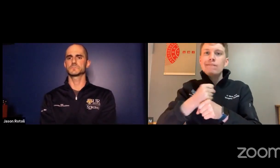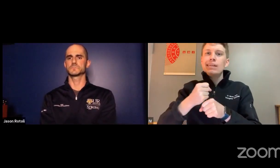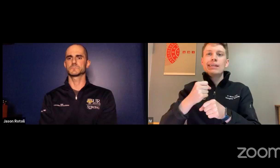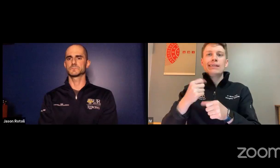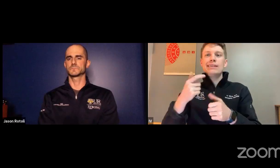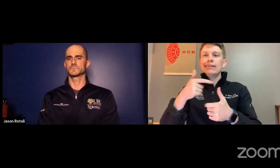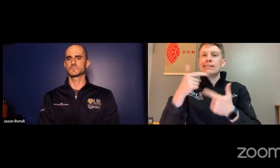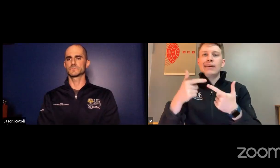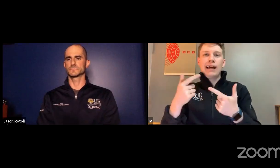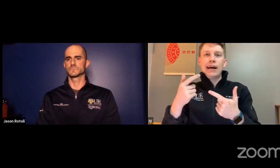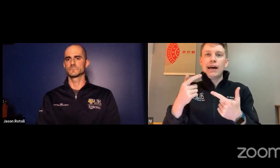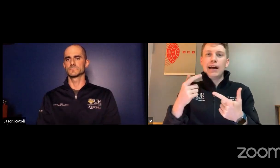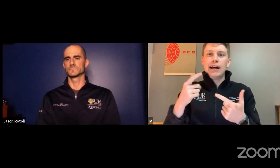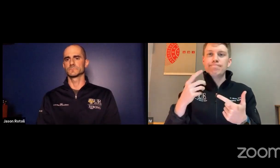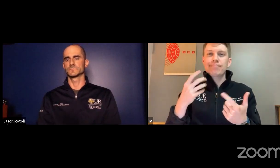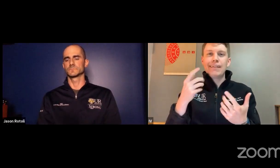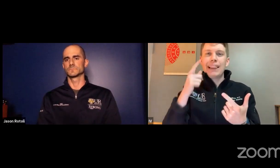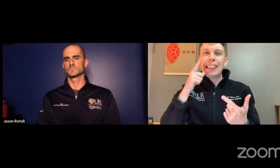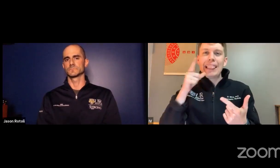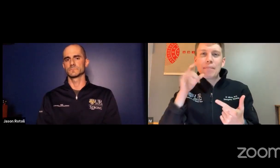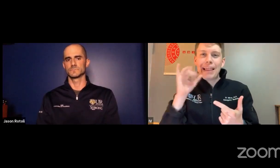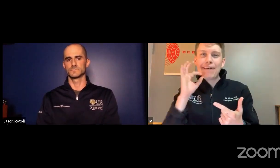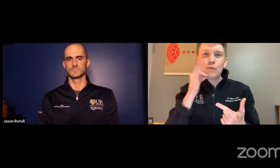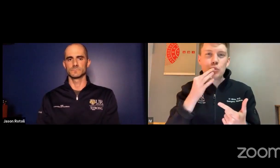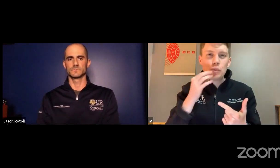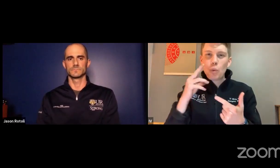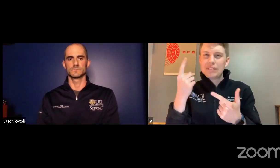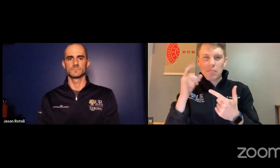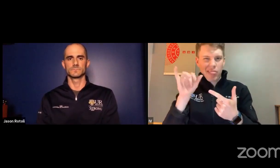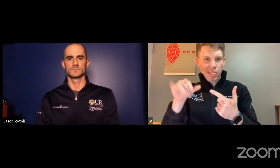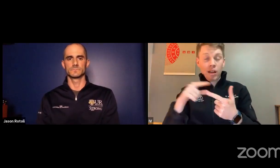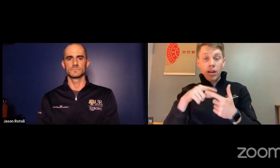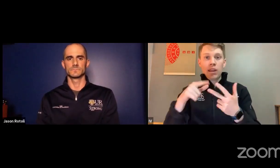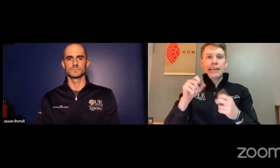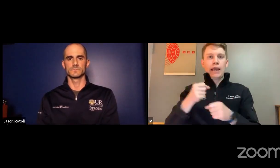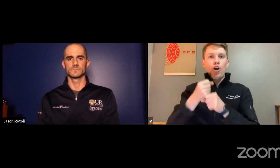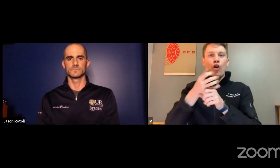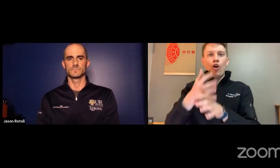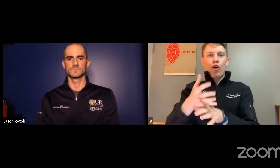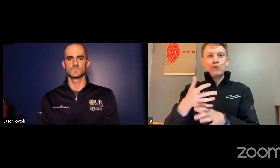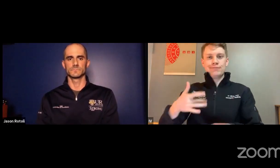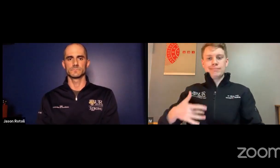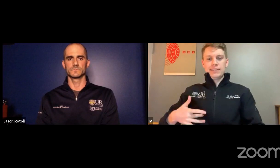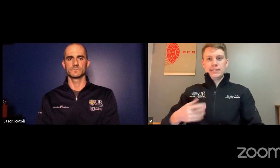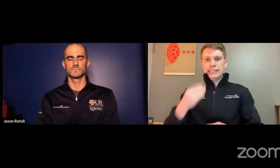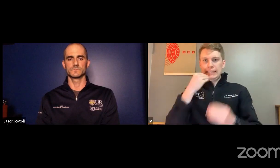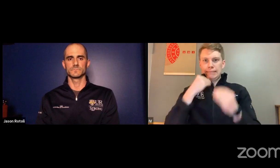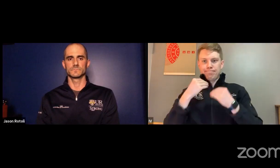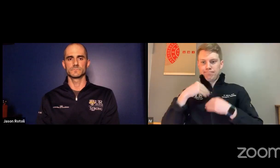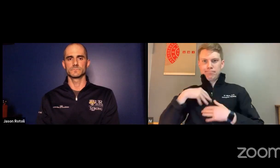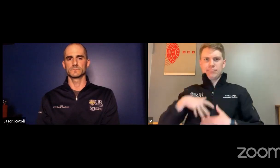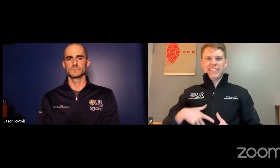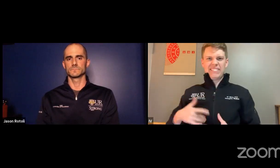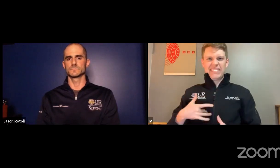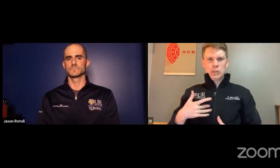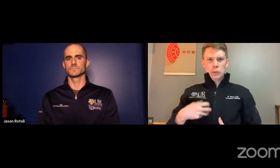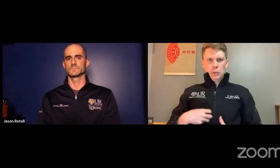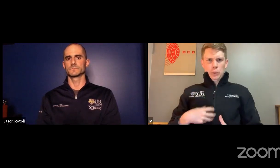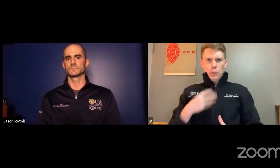There's no burning in your heart. And it doesn't have The pain doesn't have anything